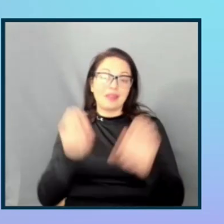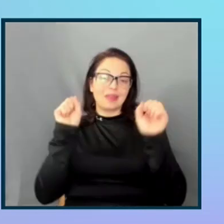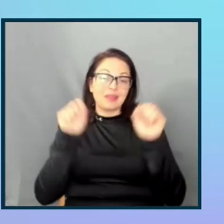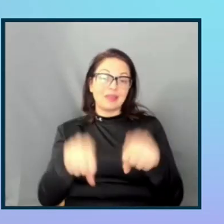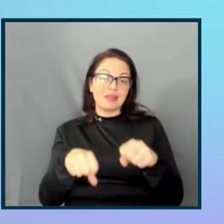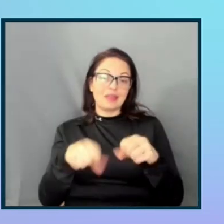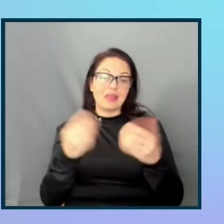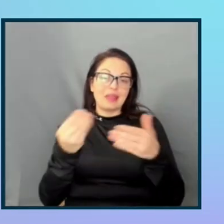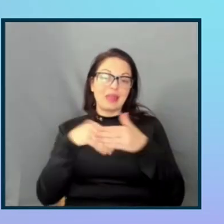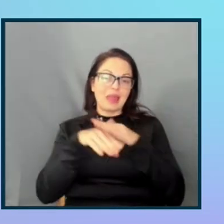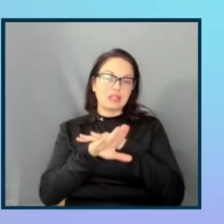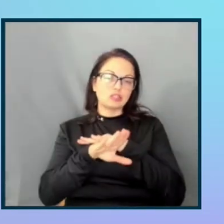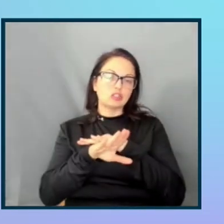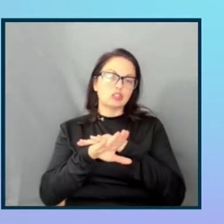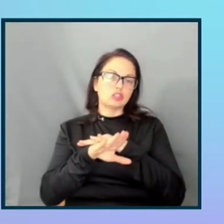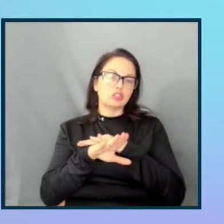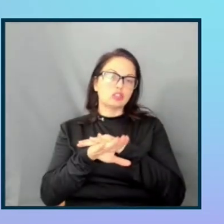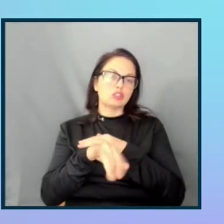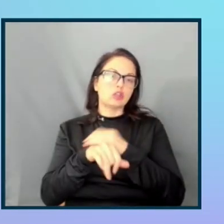One of them is your own experience,